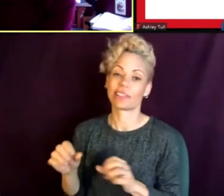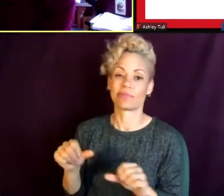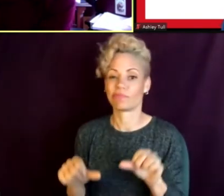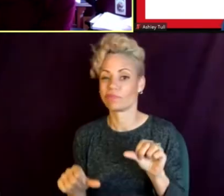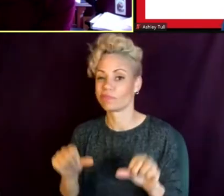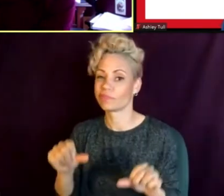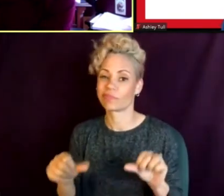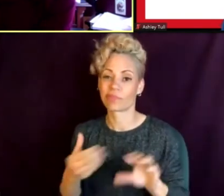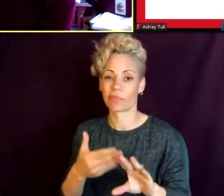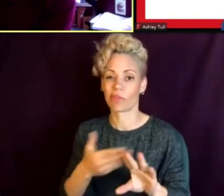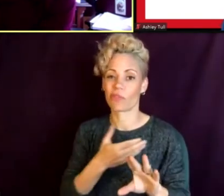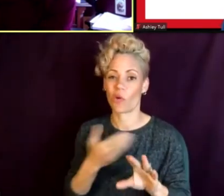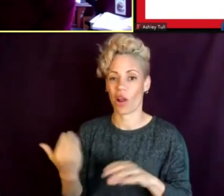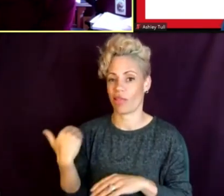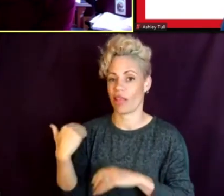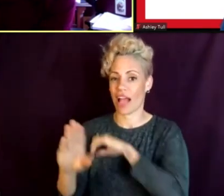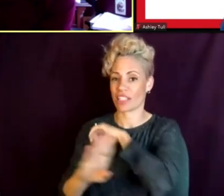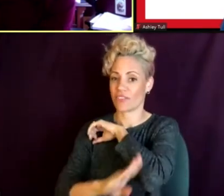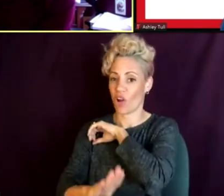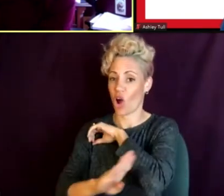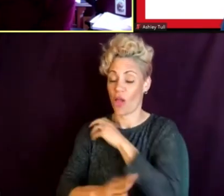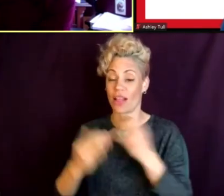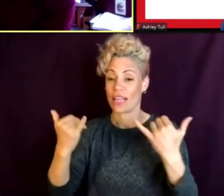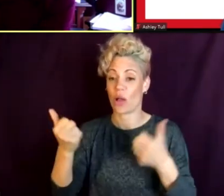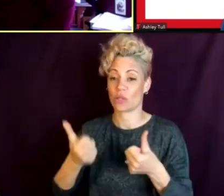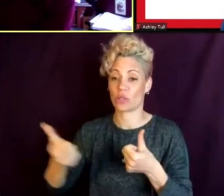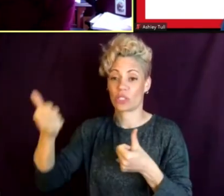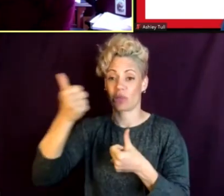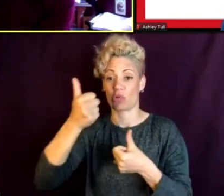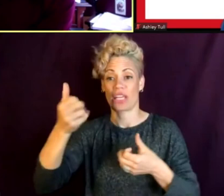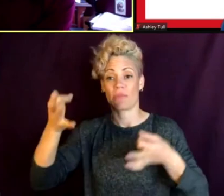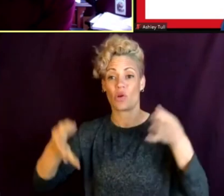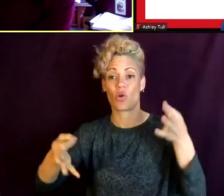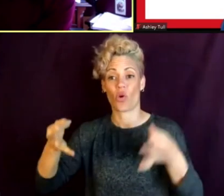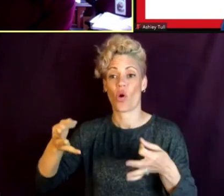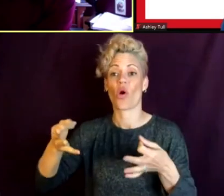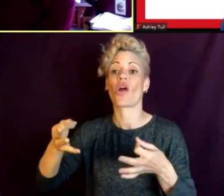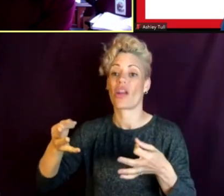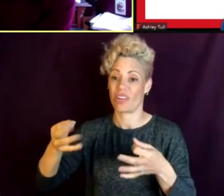Now the Supreme Court has ruled, that the internet has to be accessible, corporations,